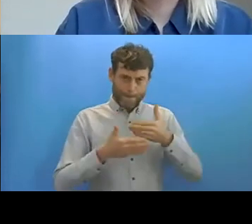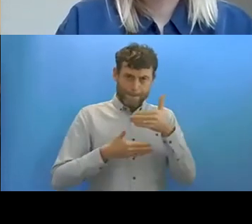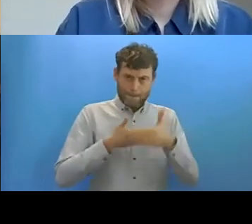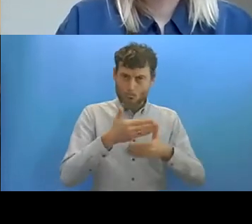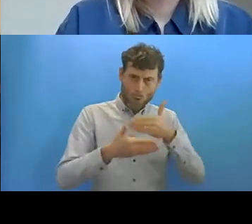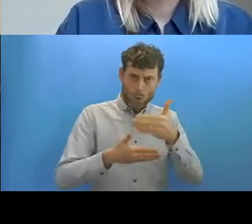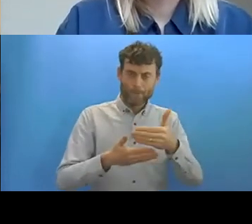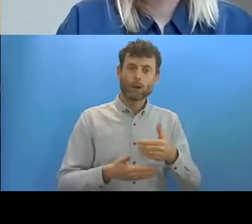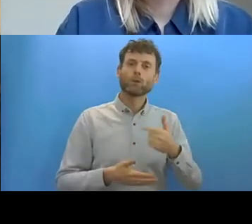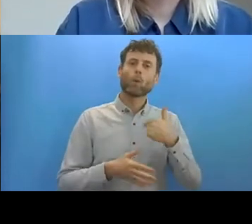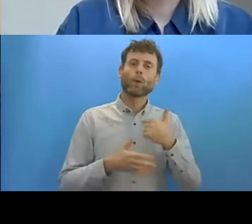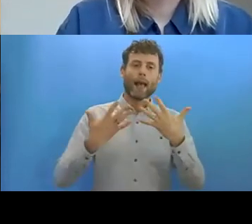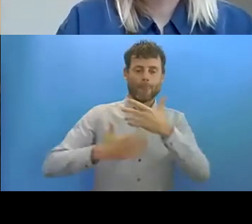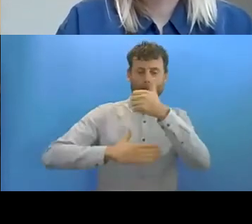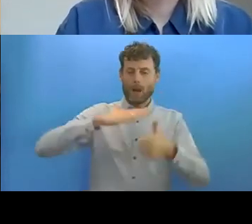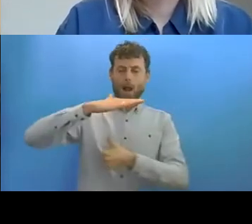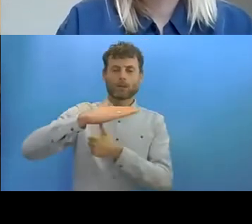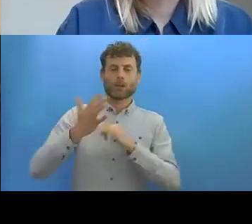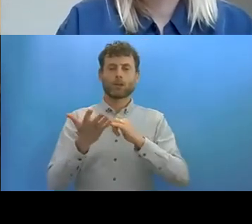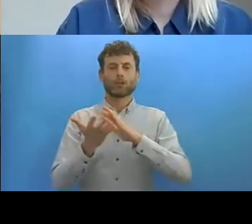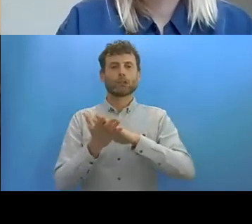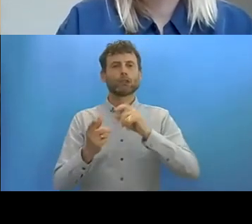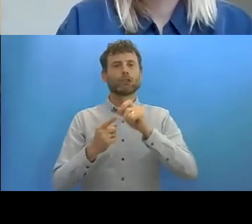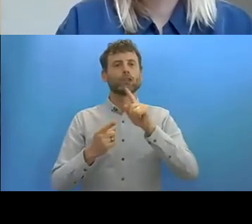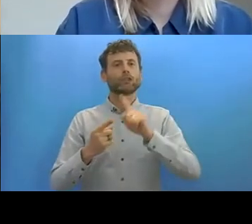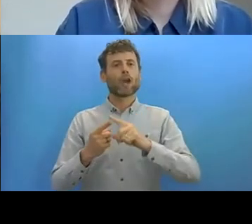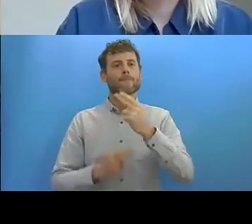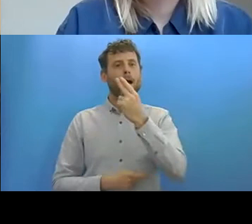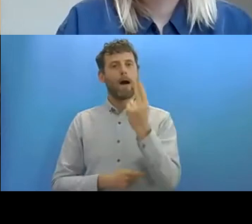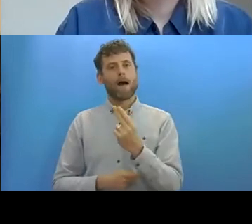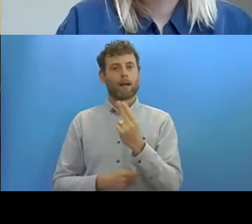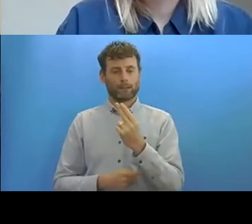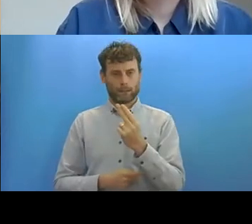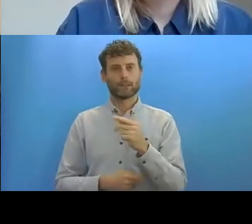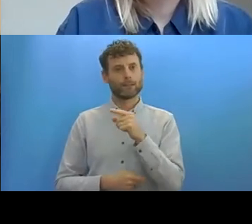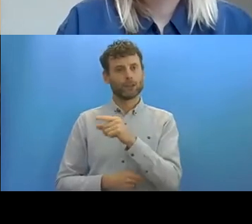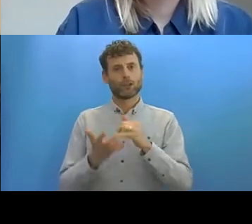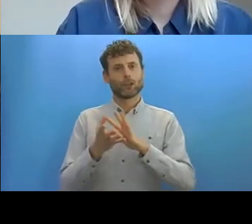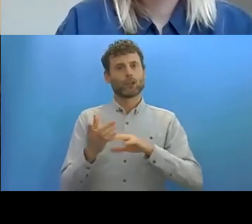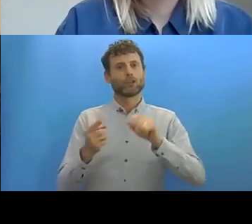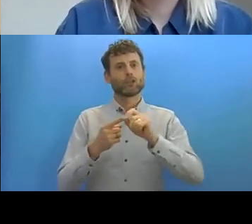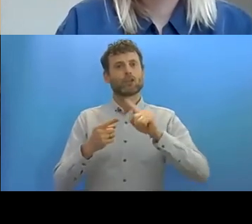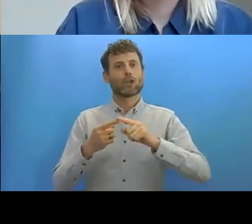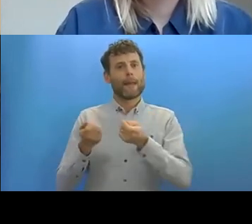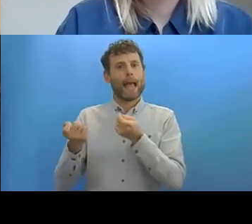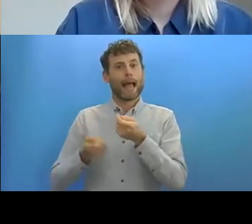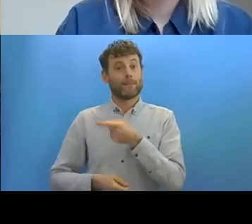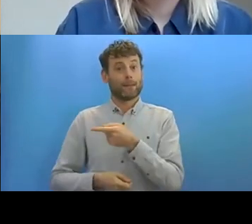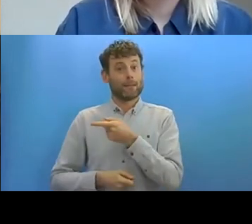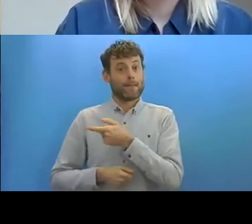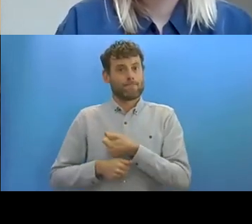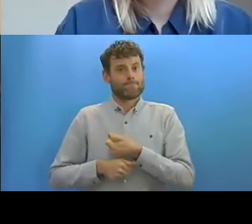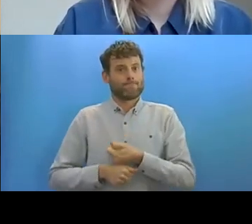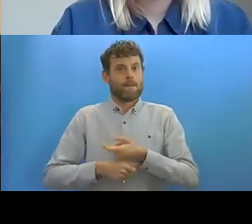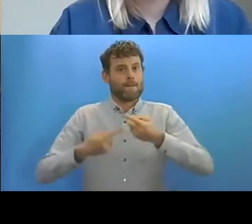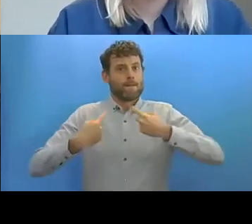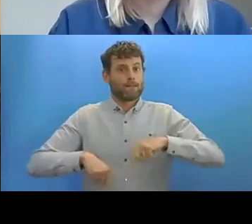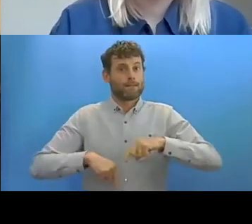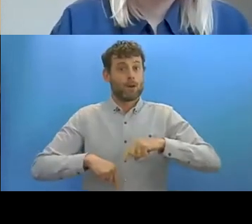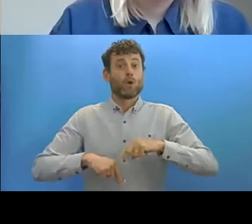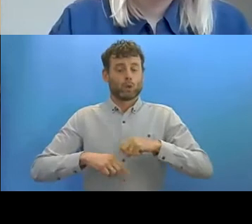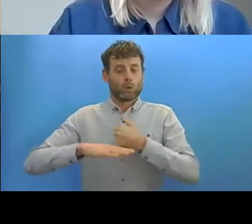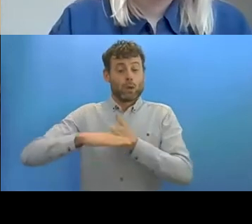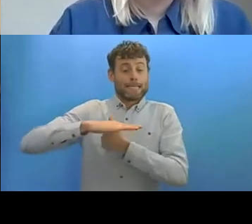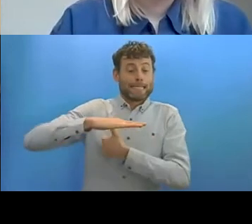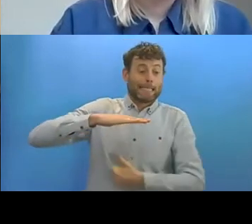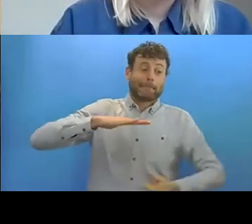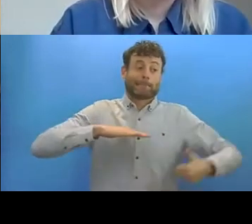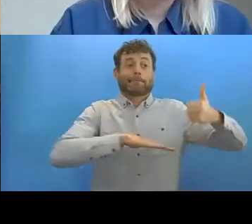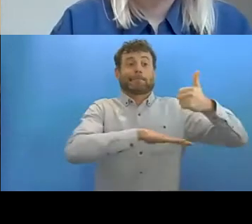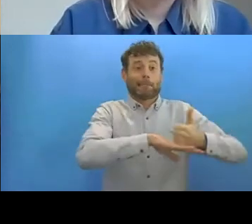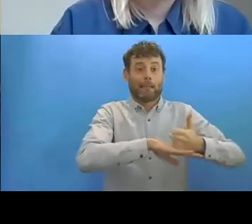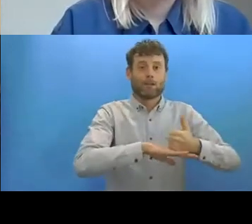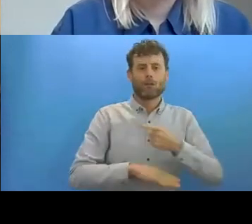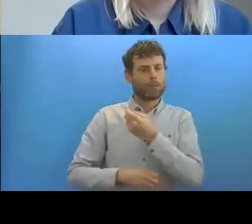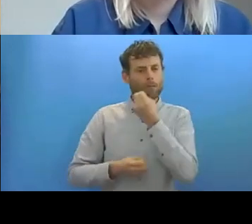But it's something we're all working to together, so our delivery partners at the moment, Shape Arts and Artsadmin, are fully on board with us becoming independent now.